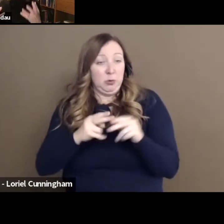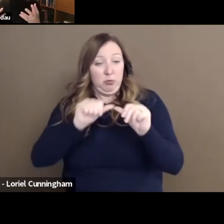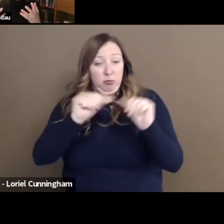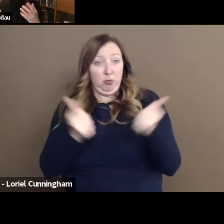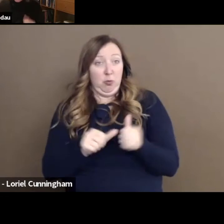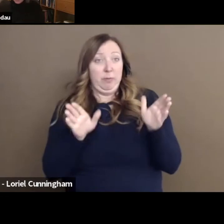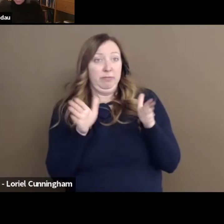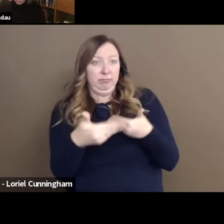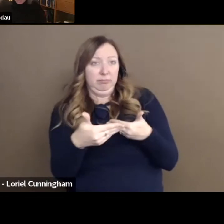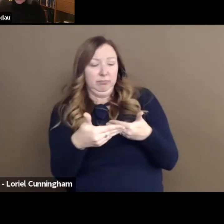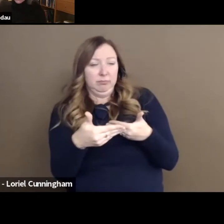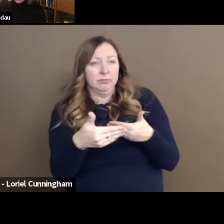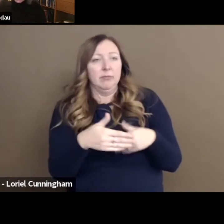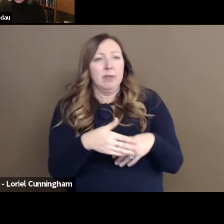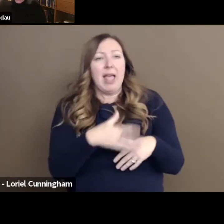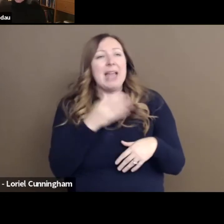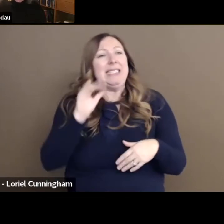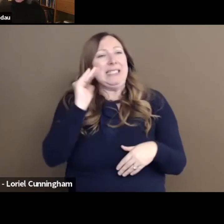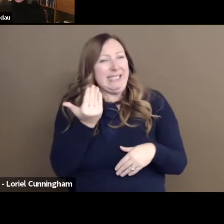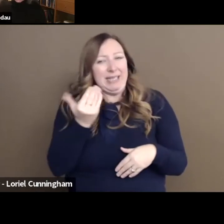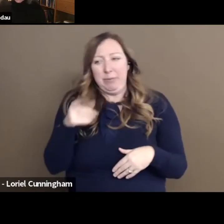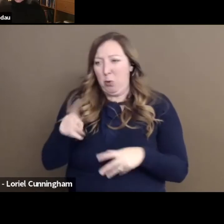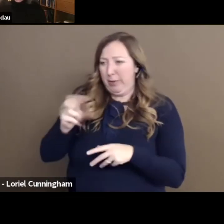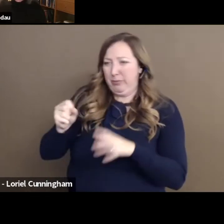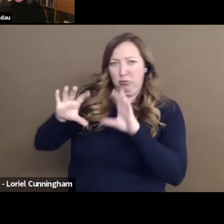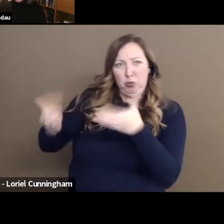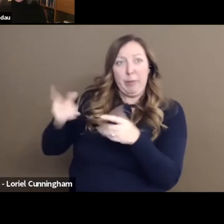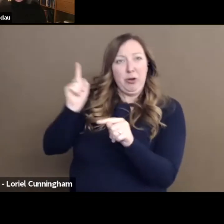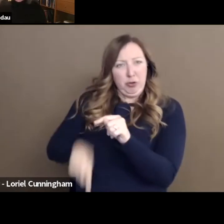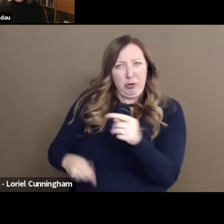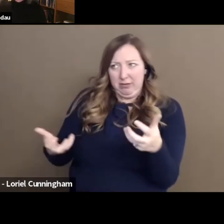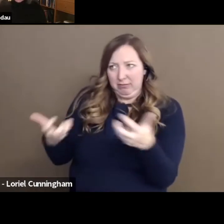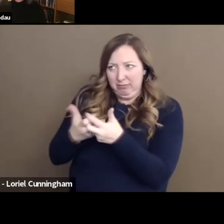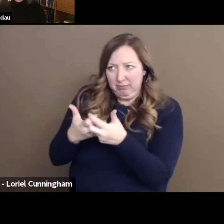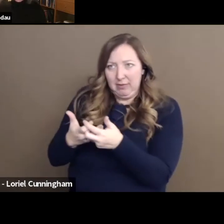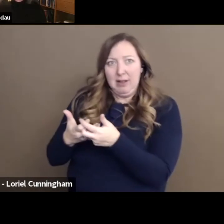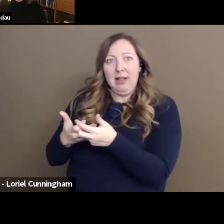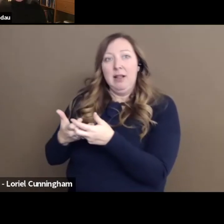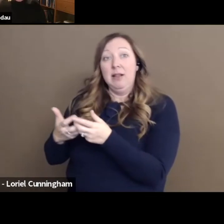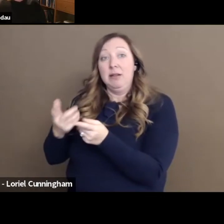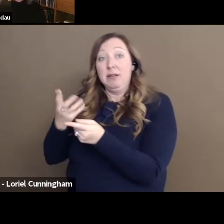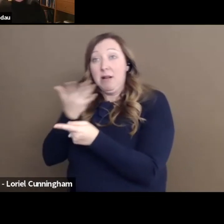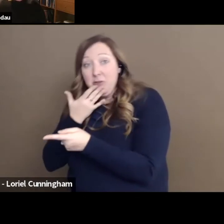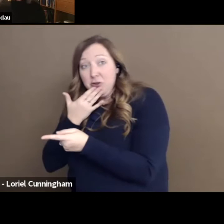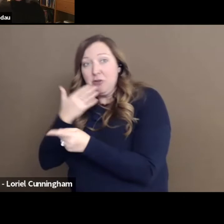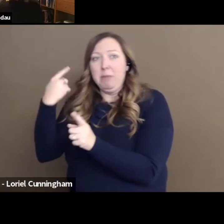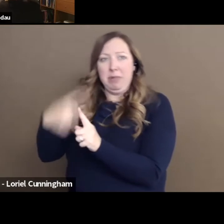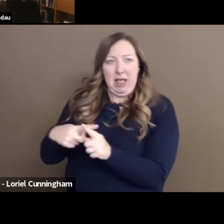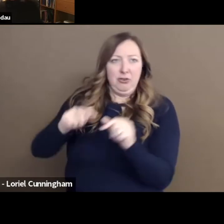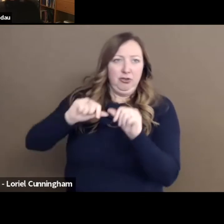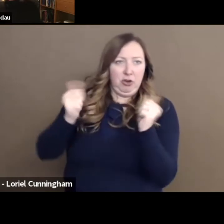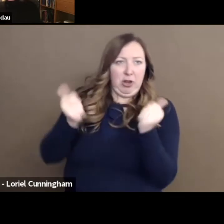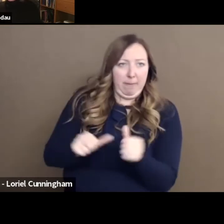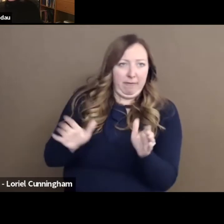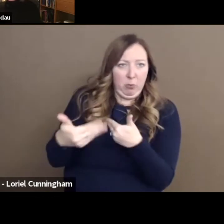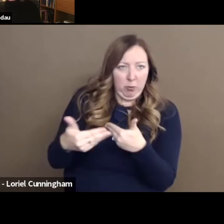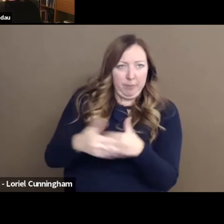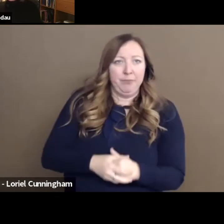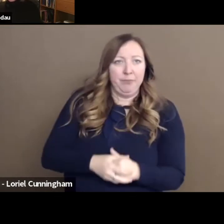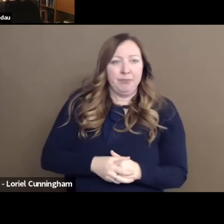geometry with landmarks so what we did was we did an analysis